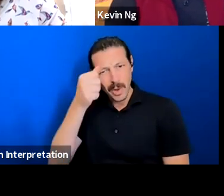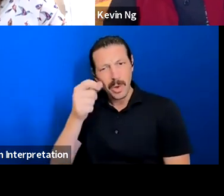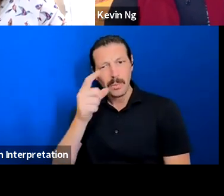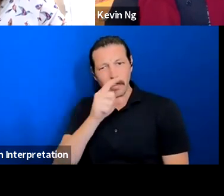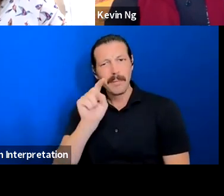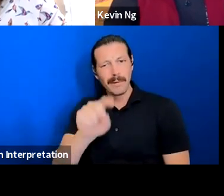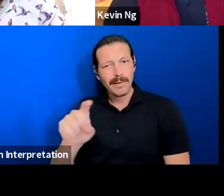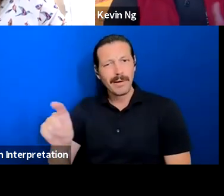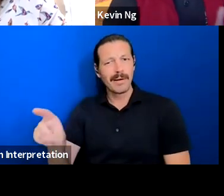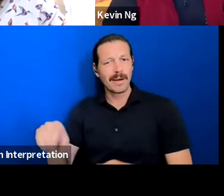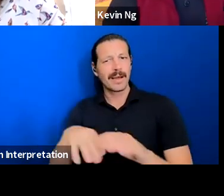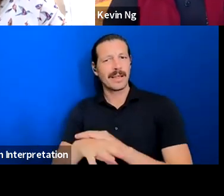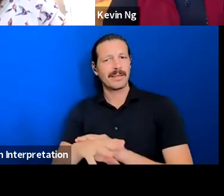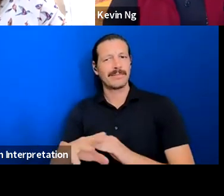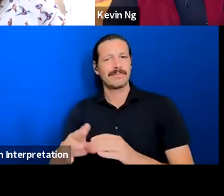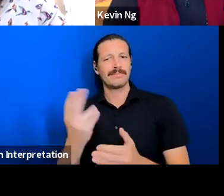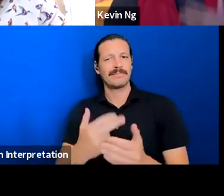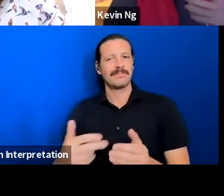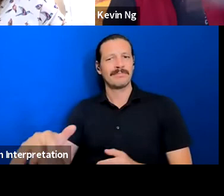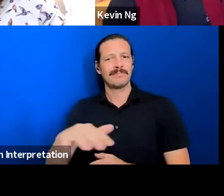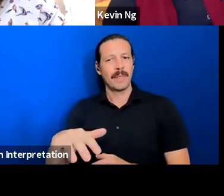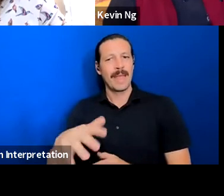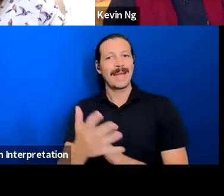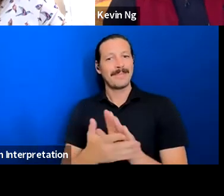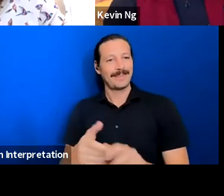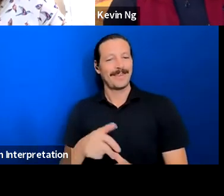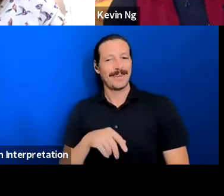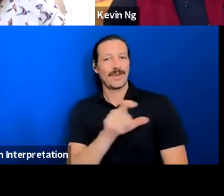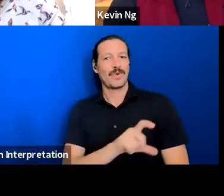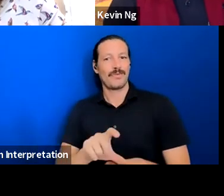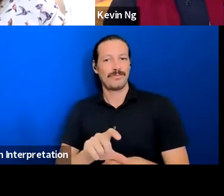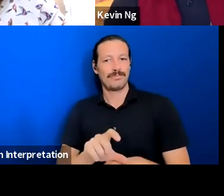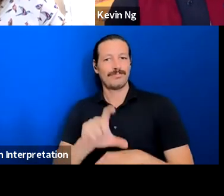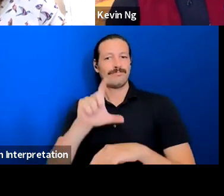builds a bit of confidence. Also the second set of confidence I got was when I first went to a